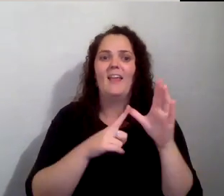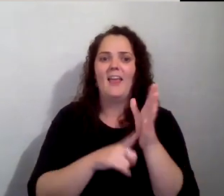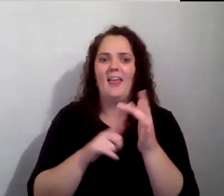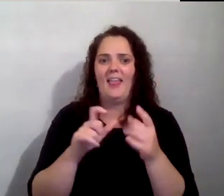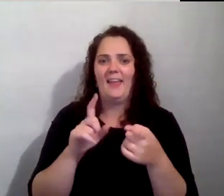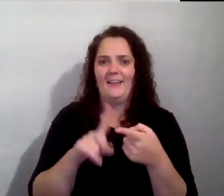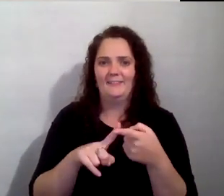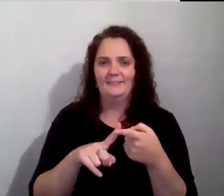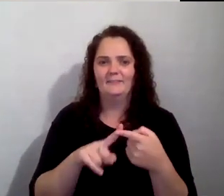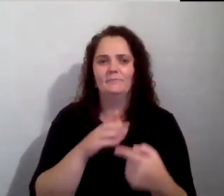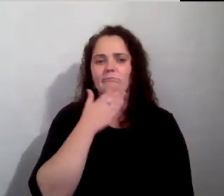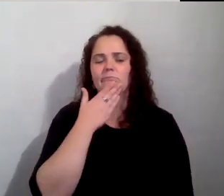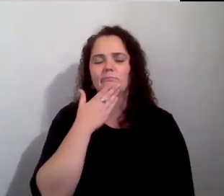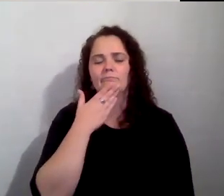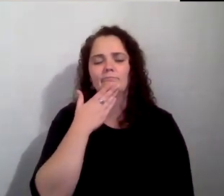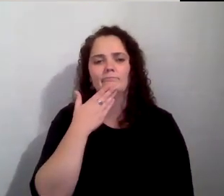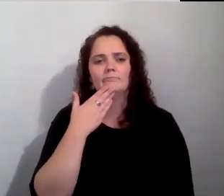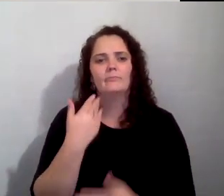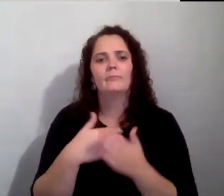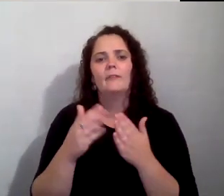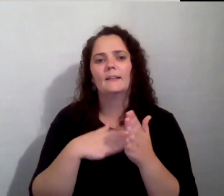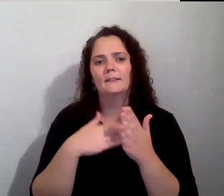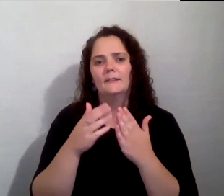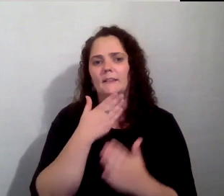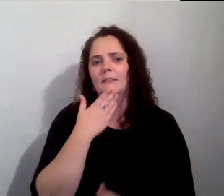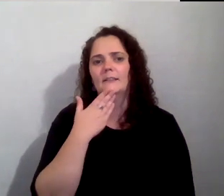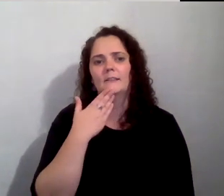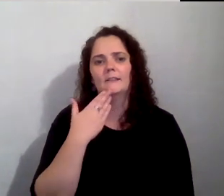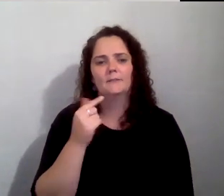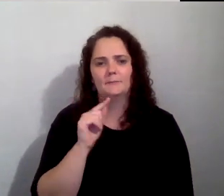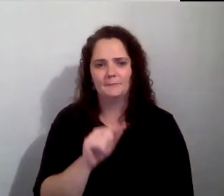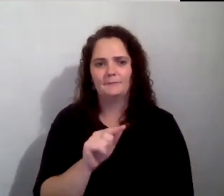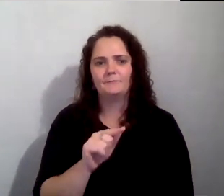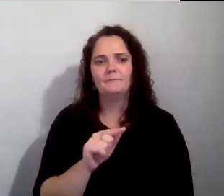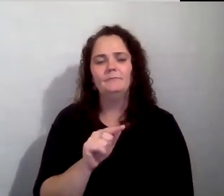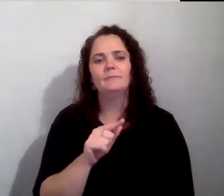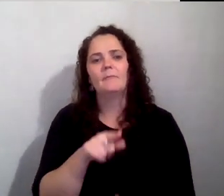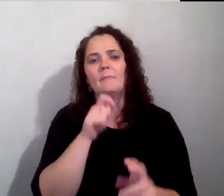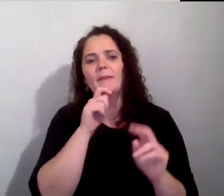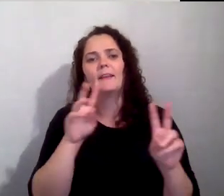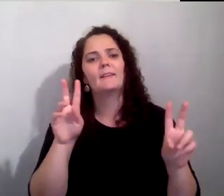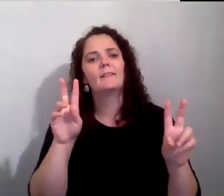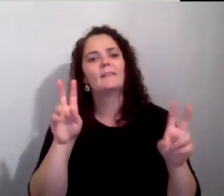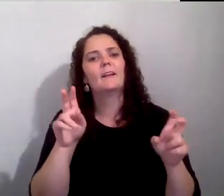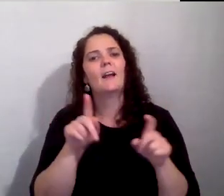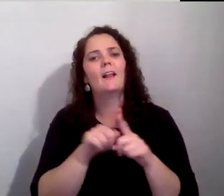eventually she became blind. Okay